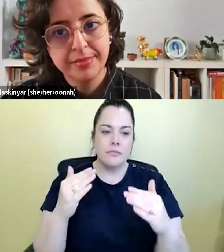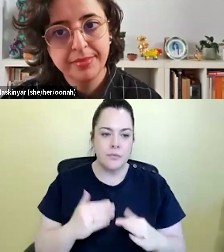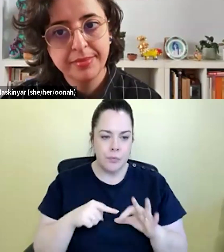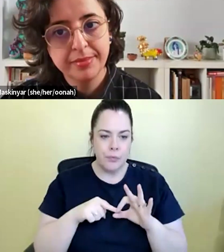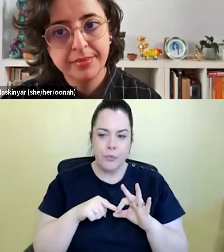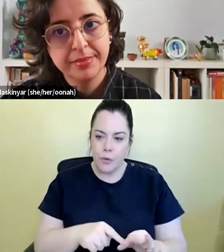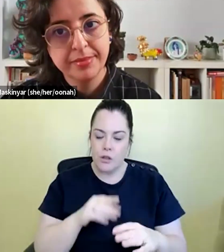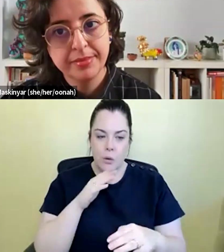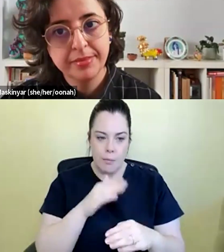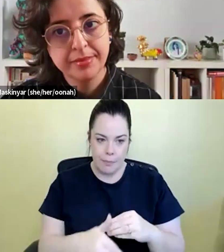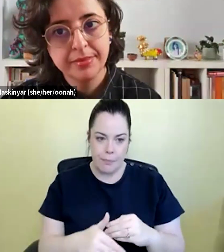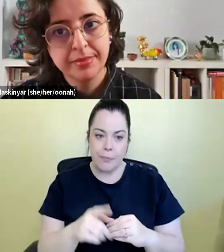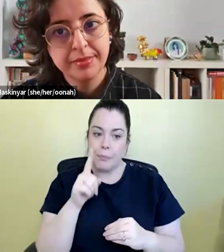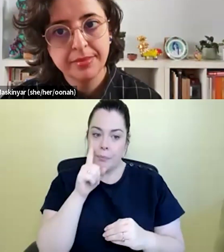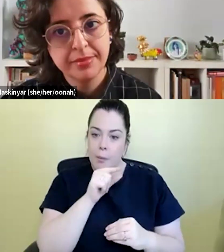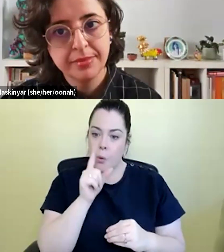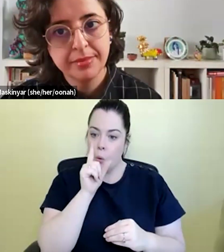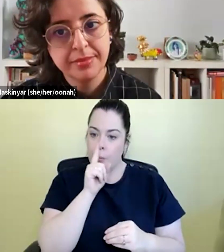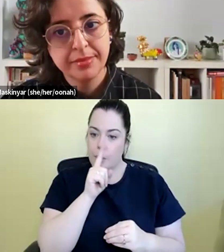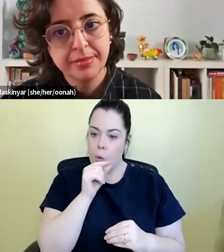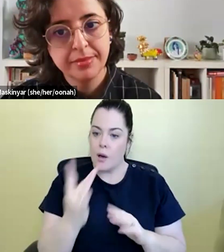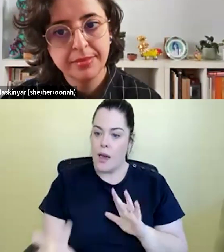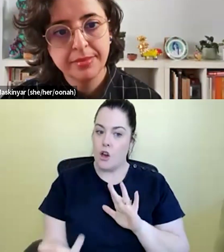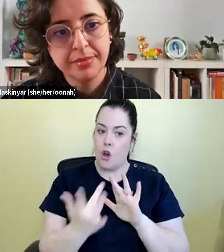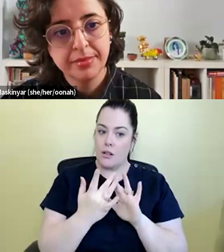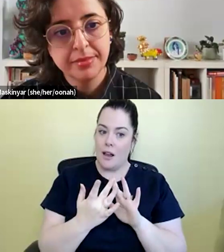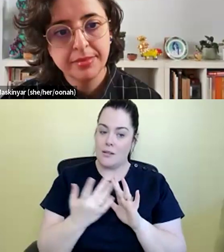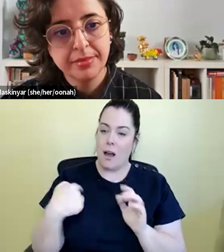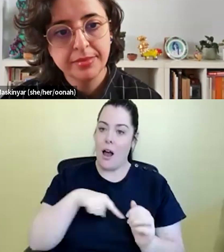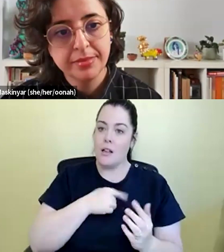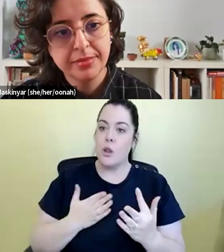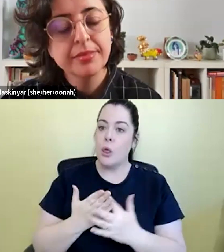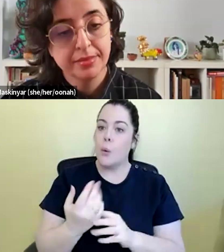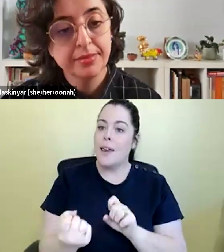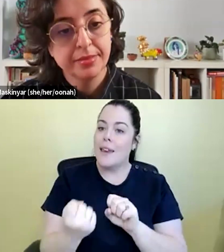people can reach us with questions via email up to a certain date if need be,